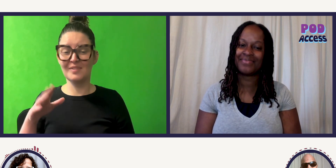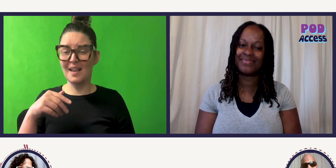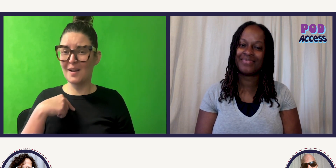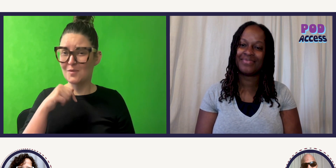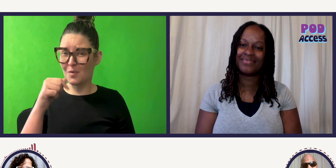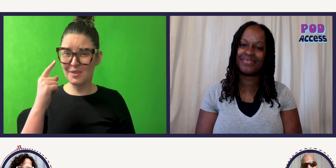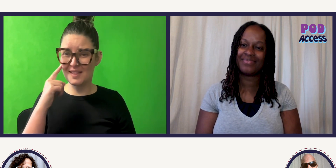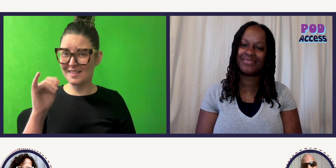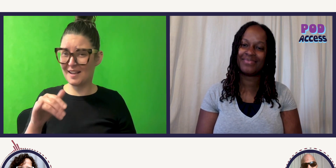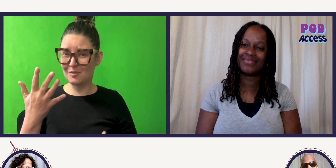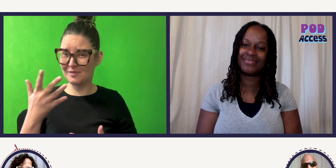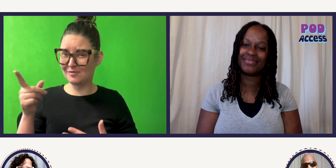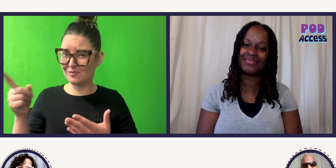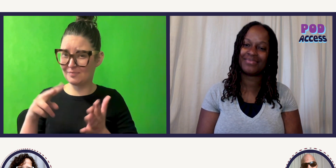I don’t think that’s what she meant?